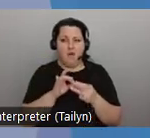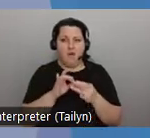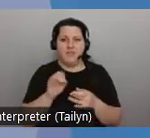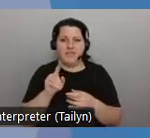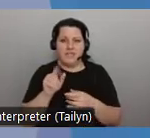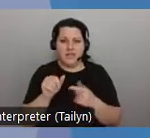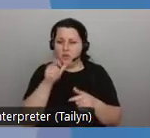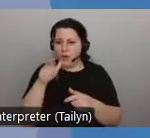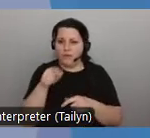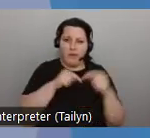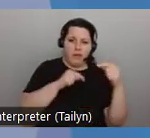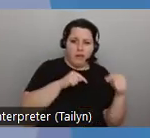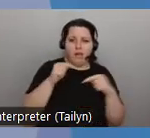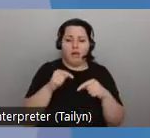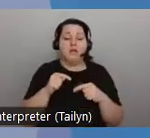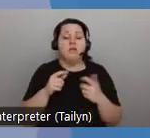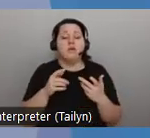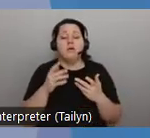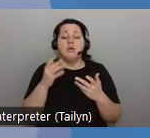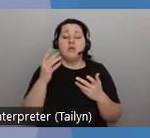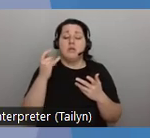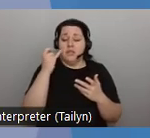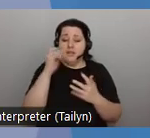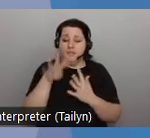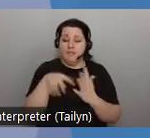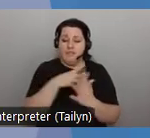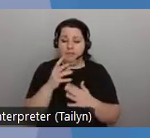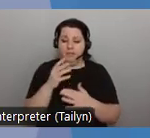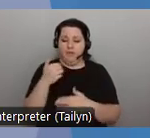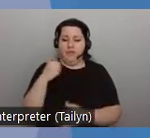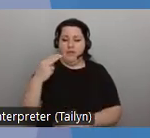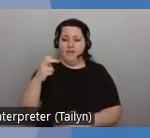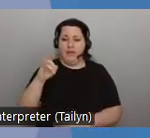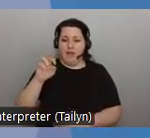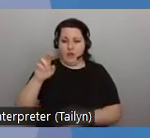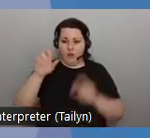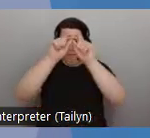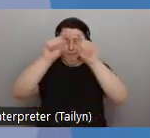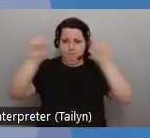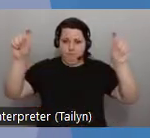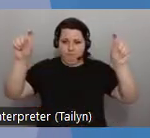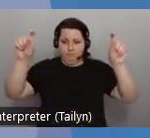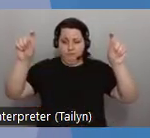first column if applicable to your data. The reason for this is by doing so it maintains a